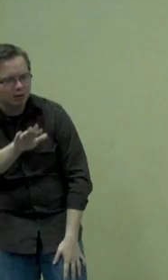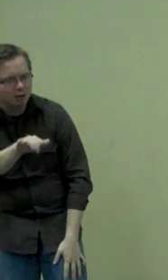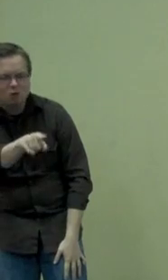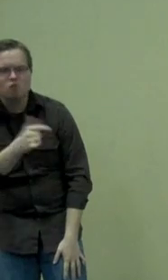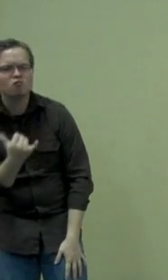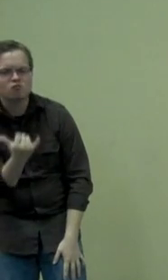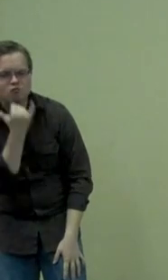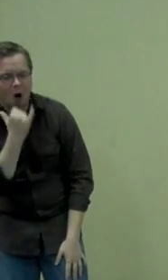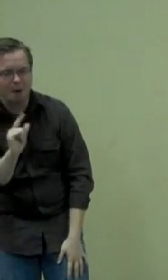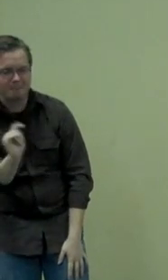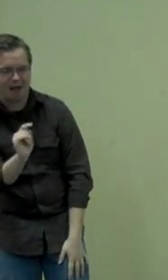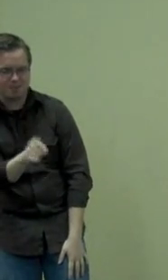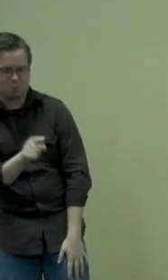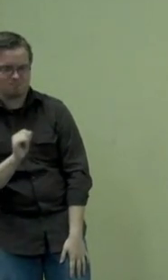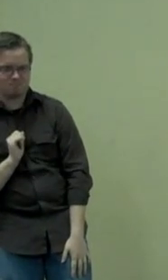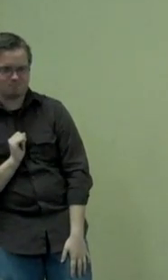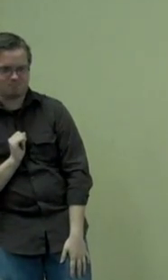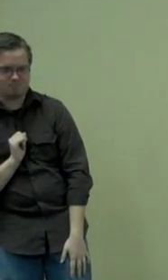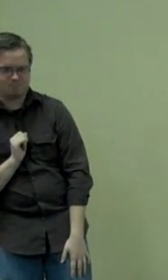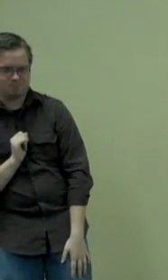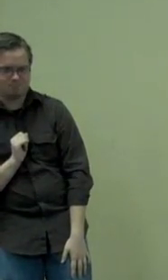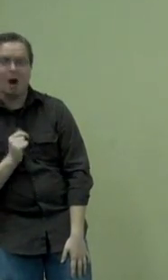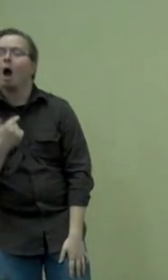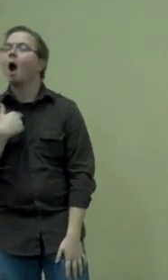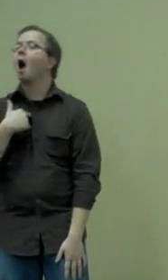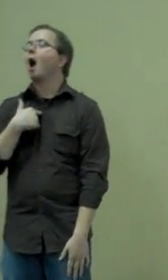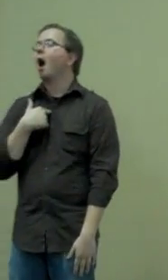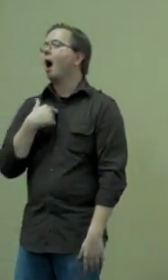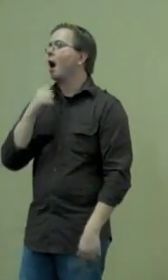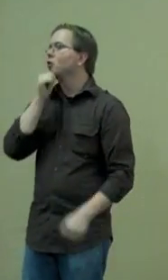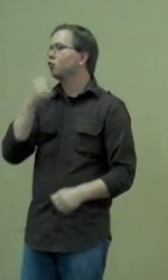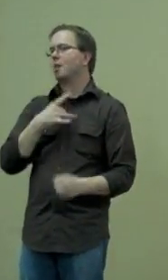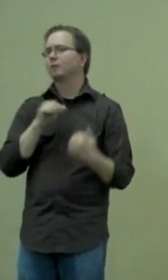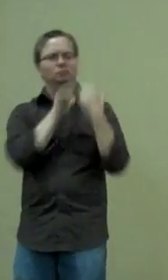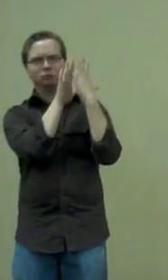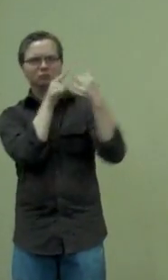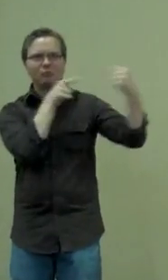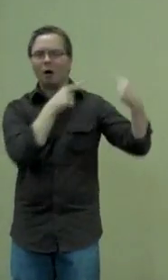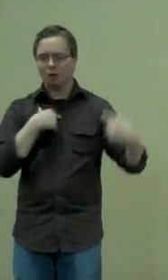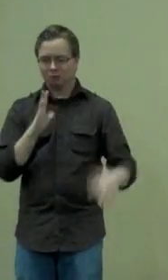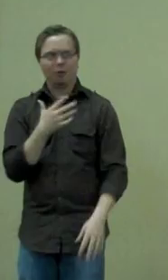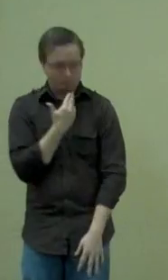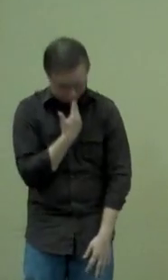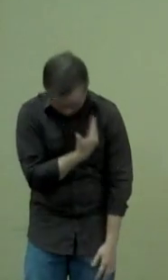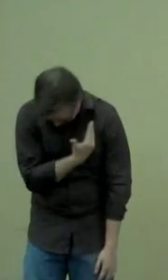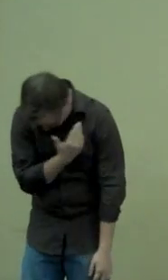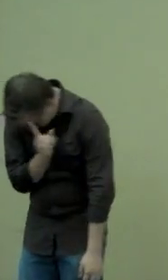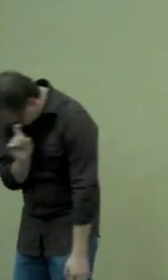But I go into the restrooms, guys, and I try to be really quick about it. Like, I'm washing my hands, I'm trying to do the best I can. There's always one woman that walks in and goes, 'excuse me sir, you're in the wrong bathroom.'